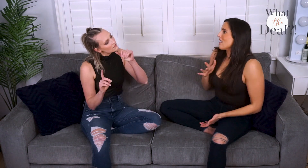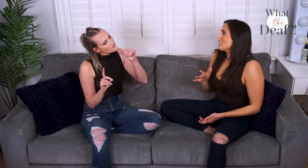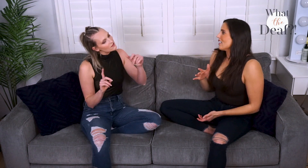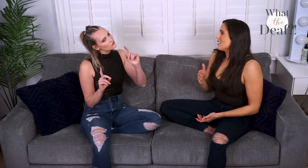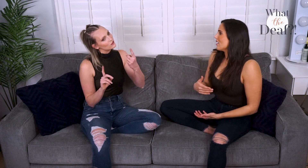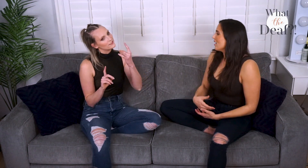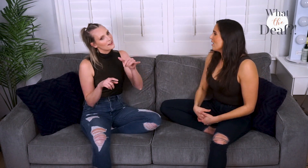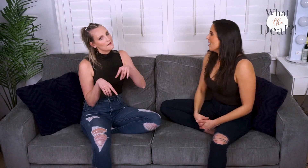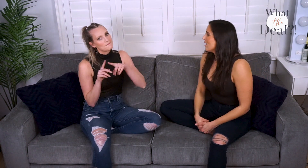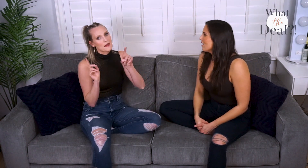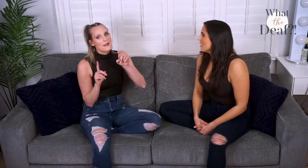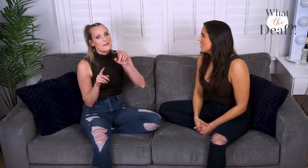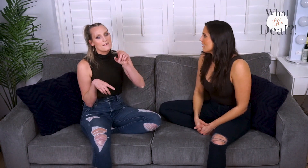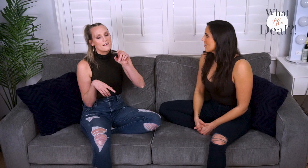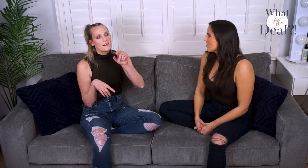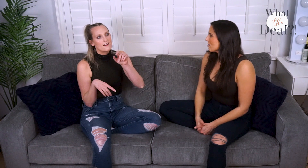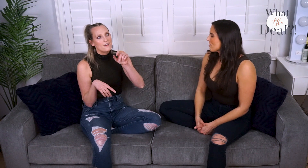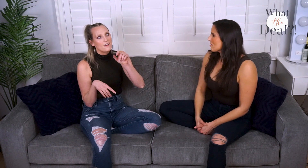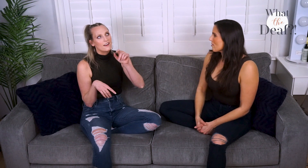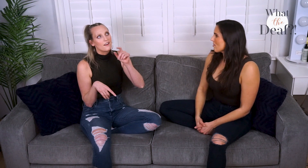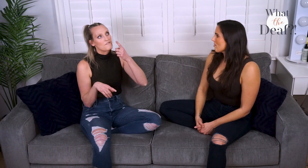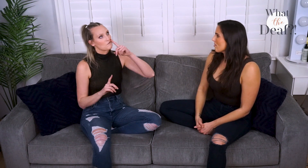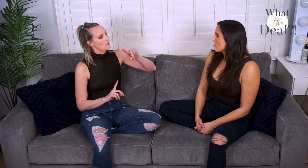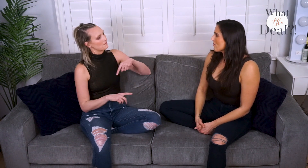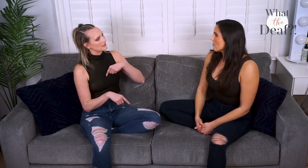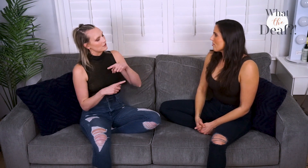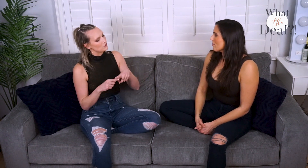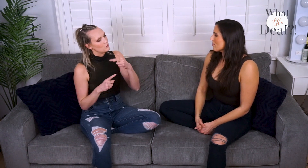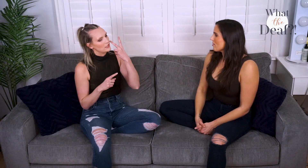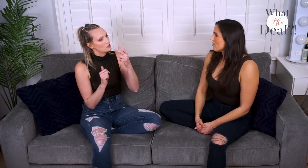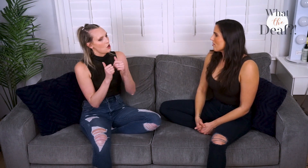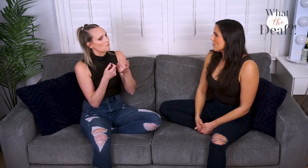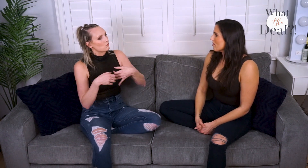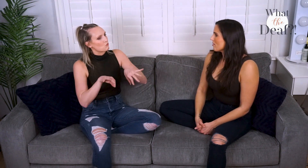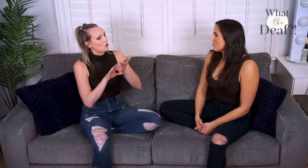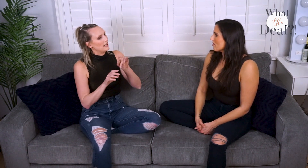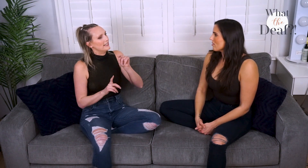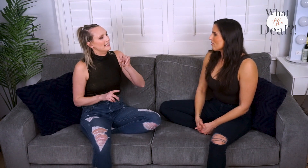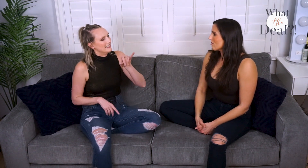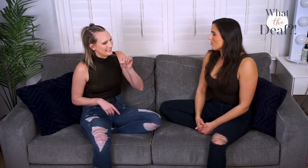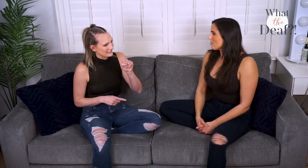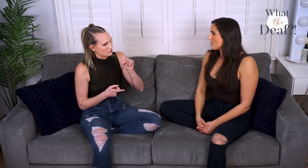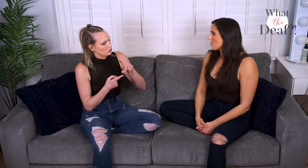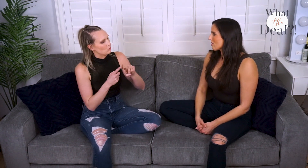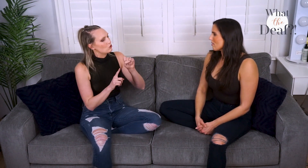And not only that, but, for me I saw how important it was